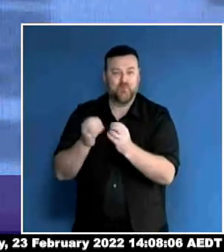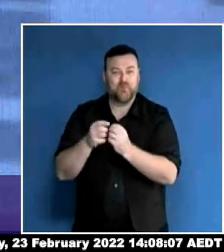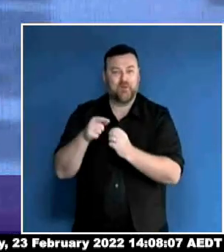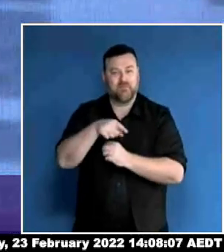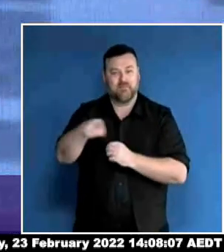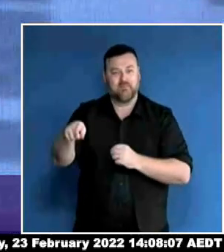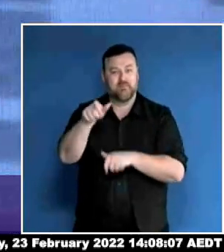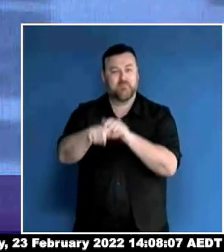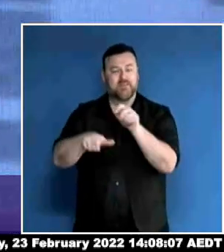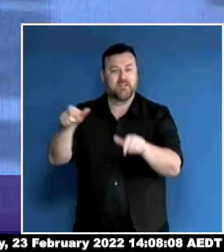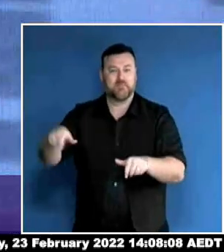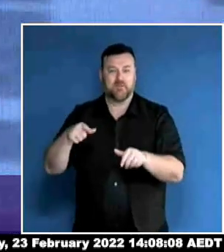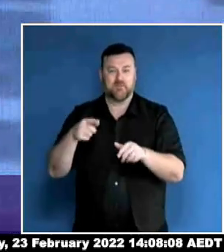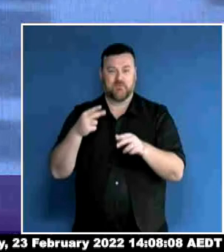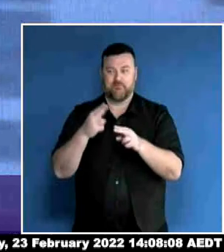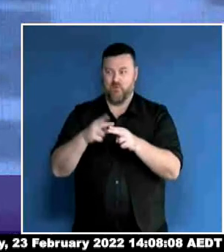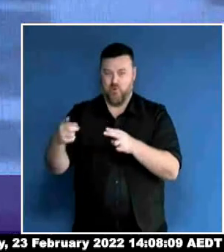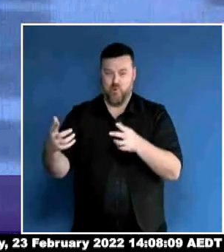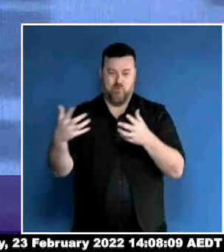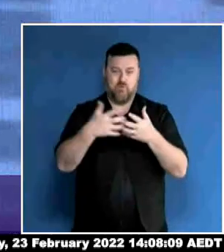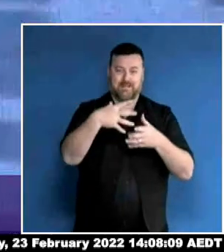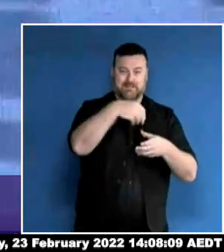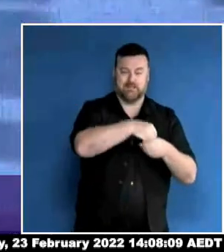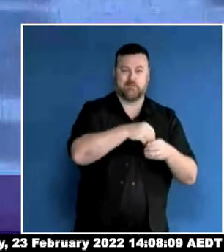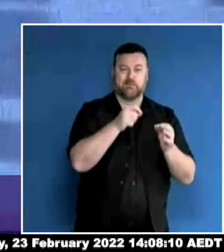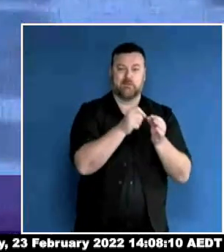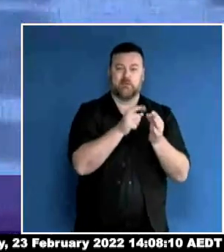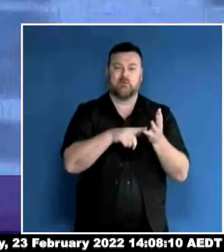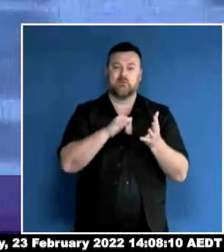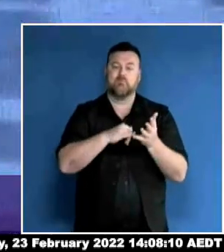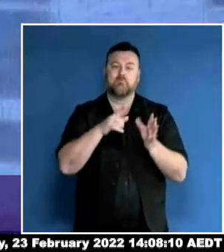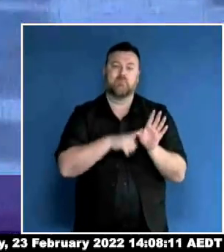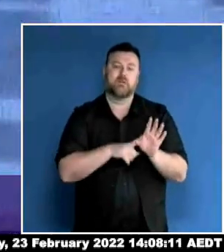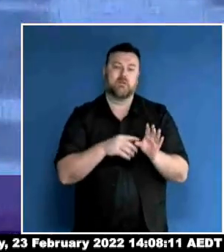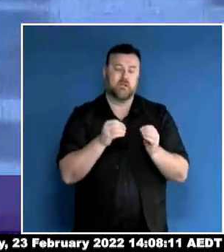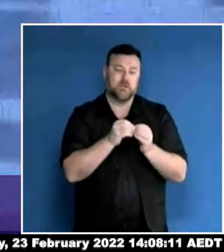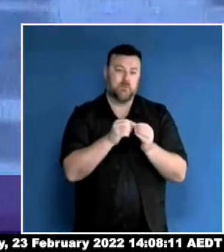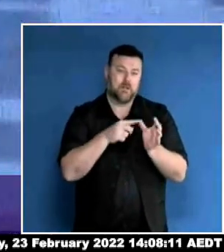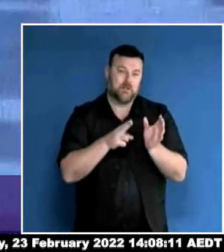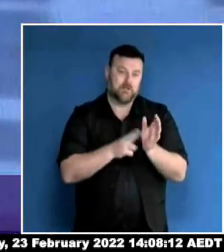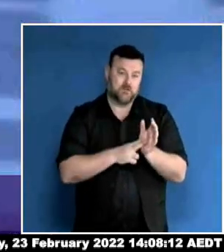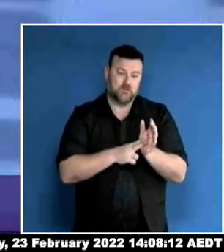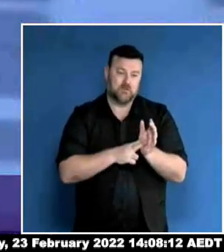are participants who were chosen by their job coaches.